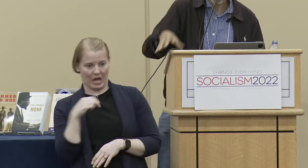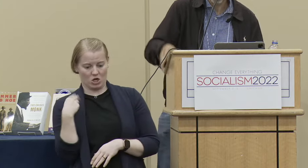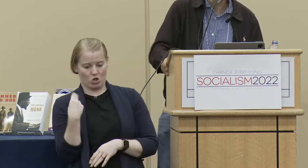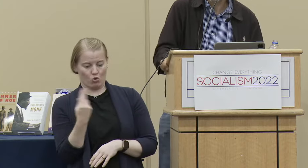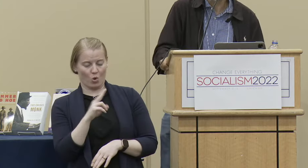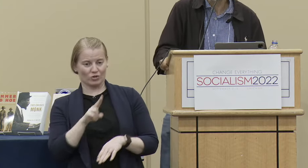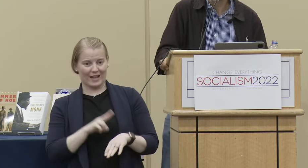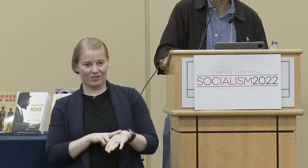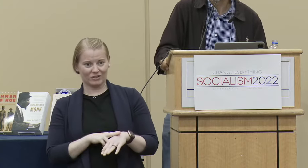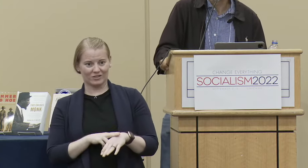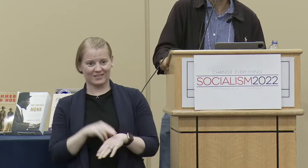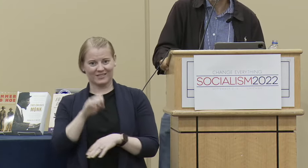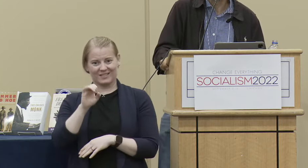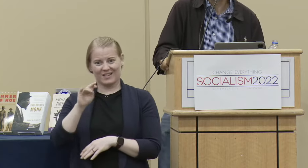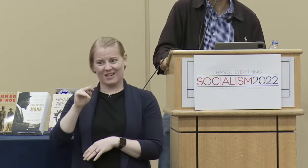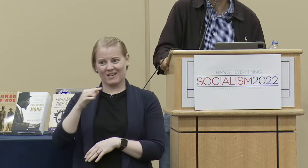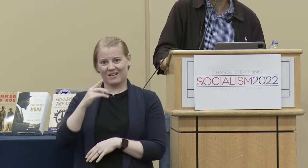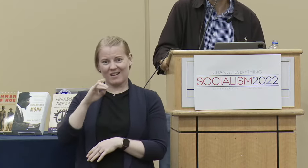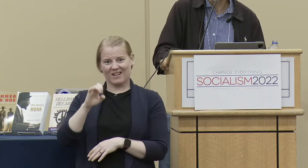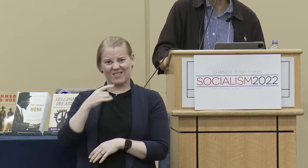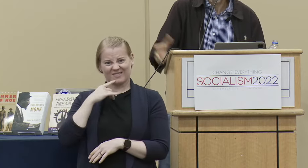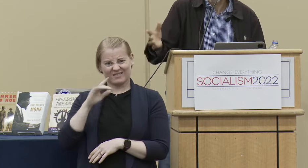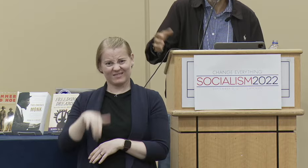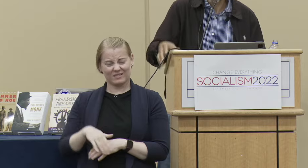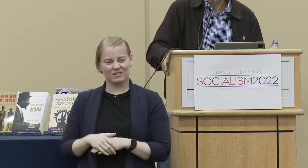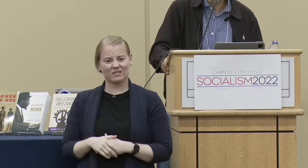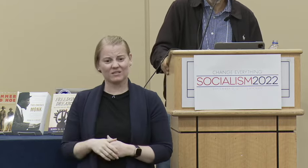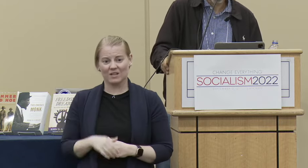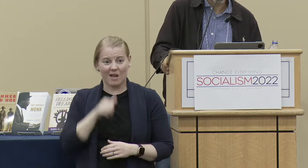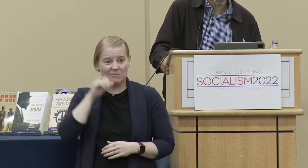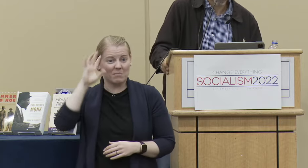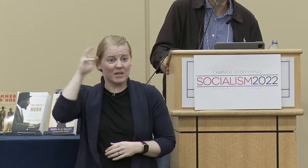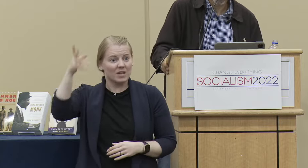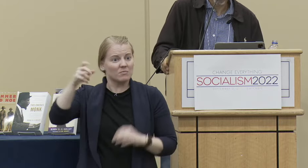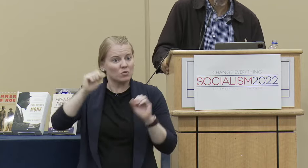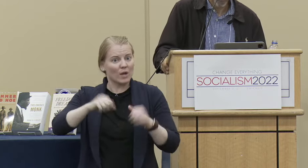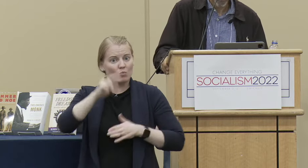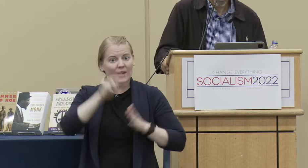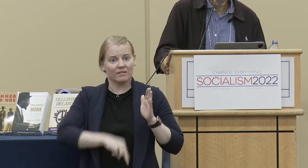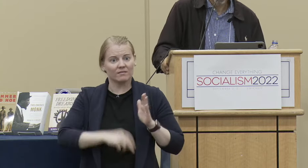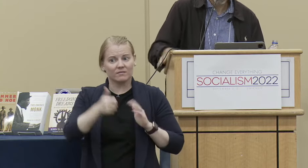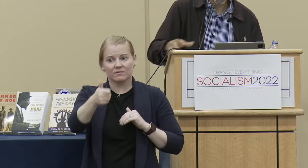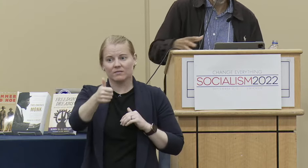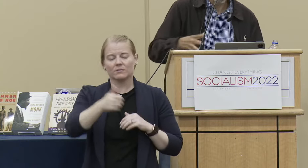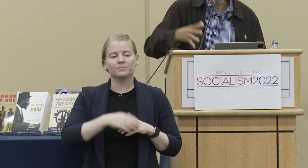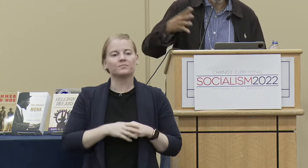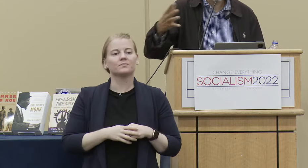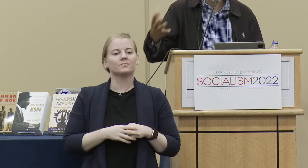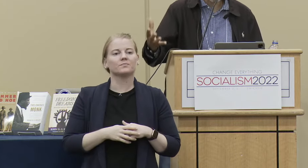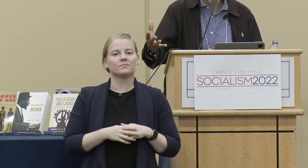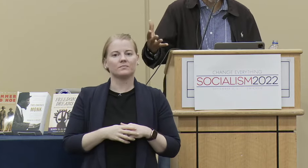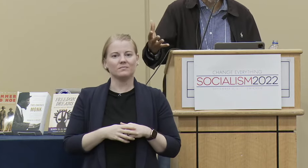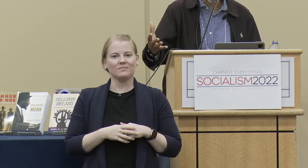nations and non-historical nations . It was said, I'm not